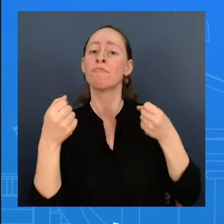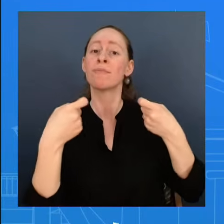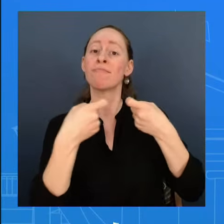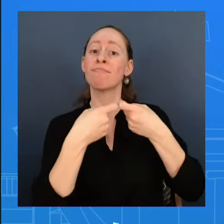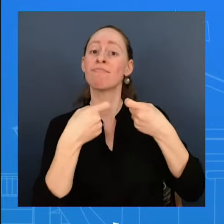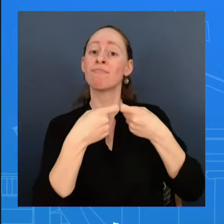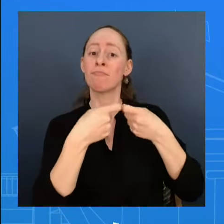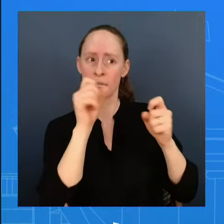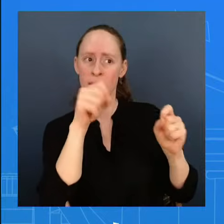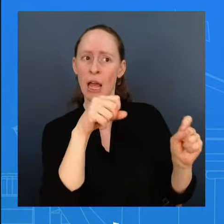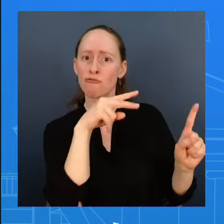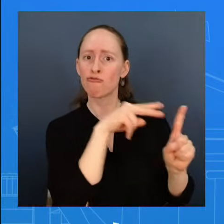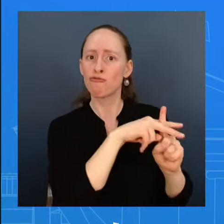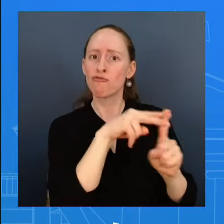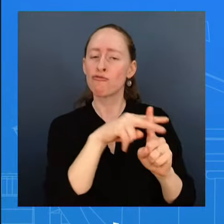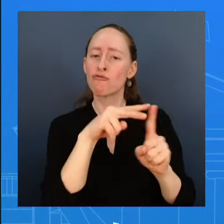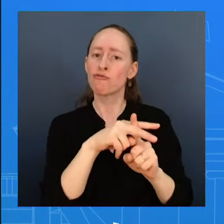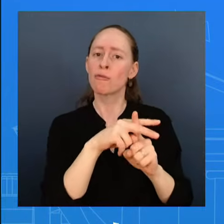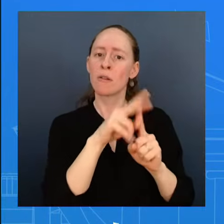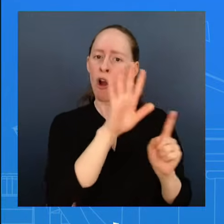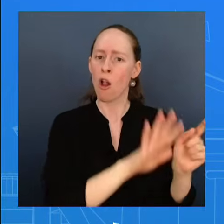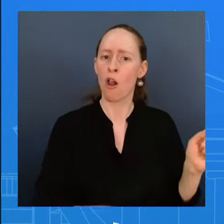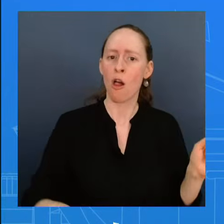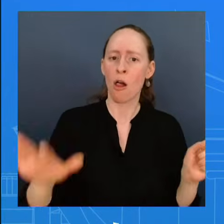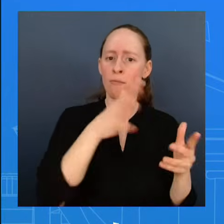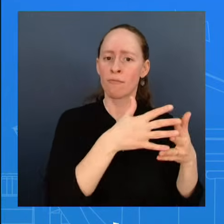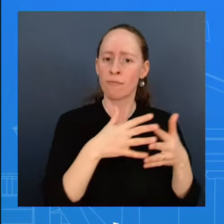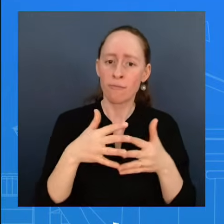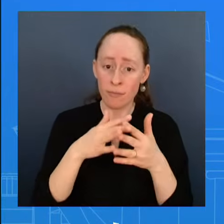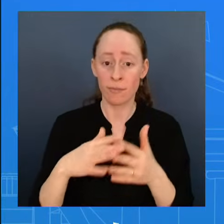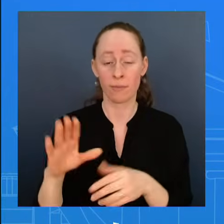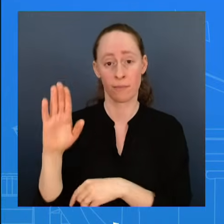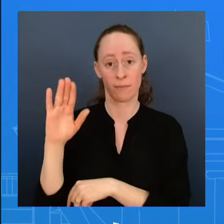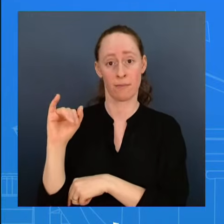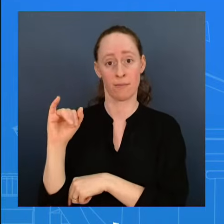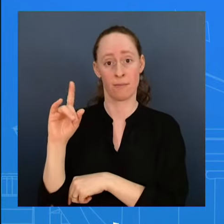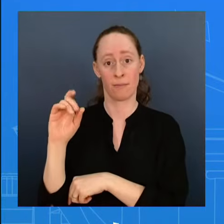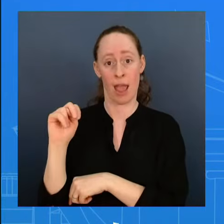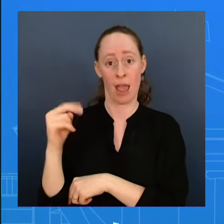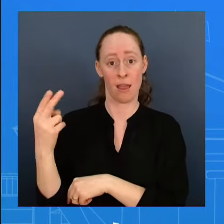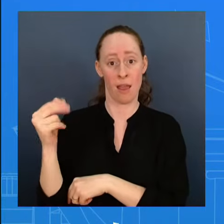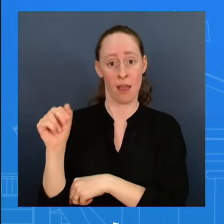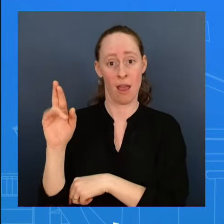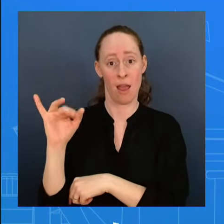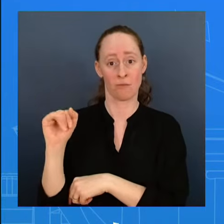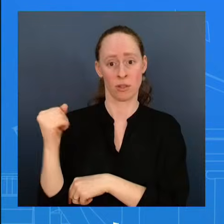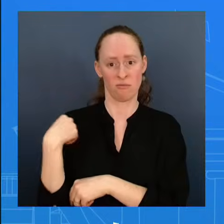more than 40 EV charging infrastructure companies have announced new or expanded manufacturing facilities in the U.S.